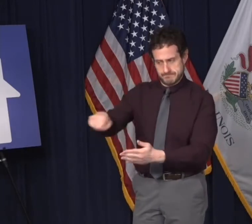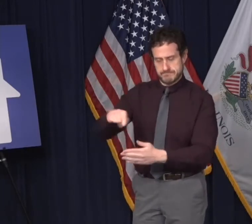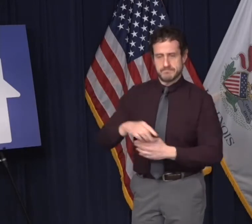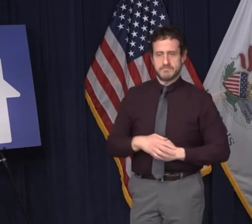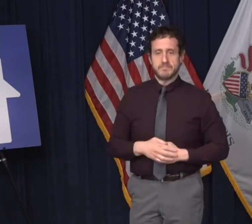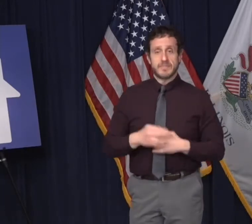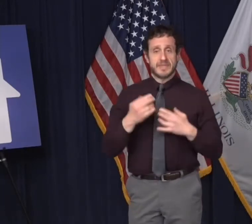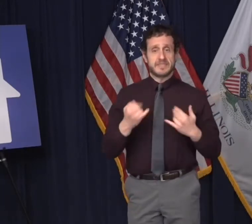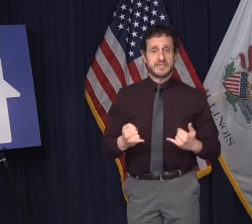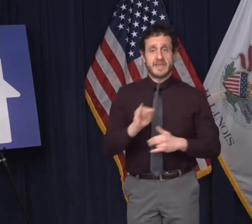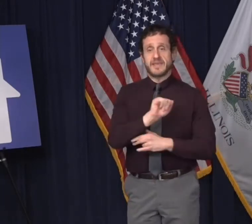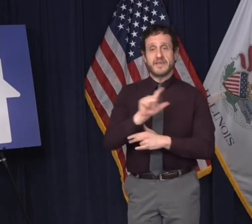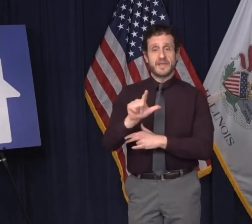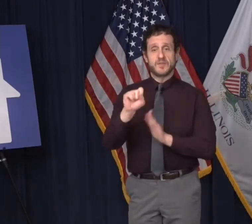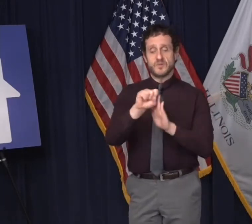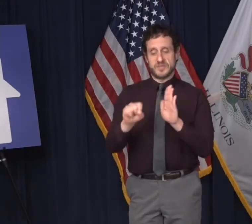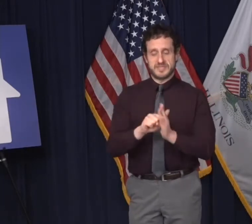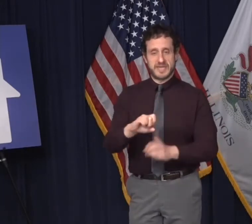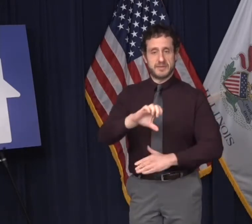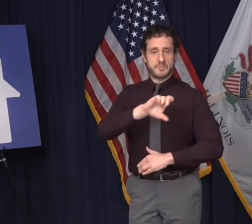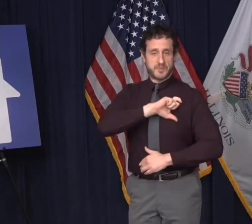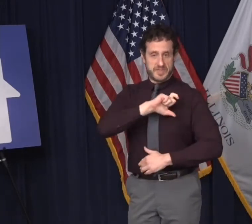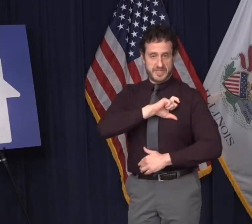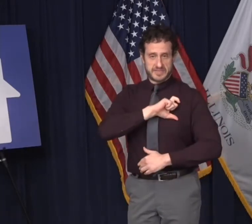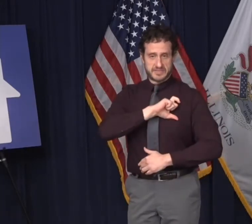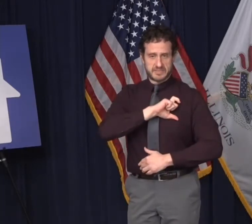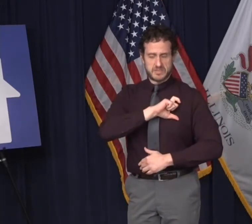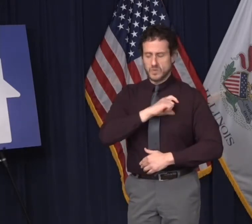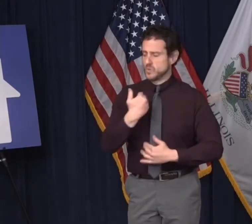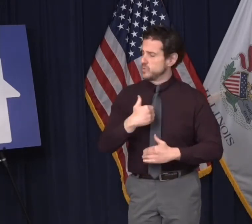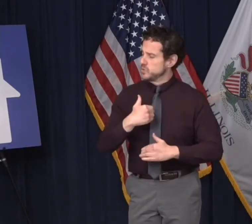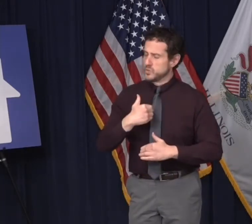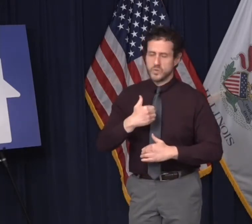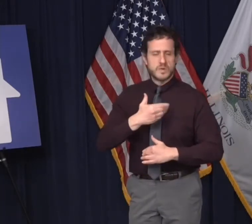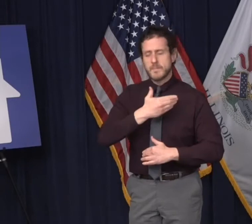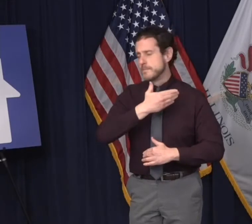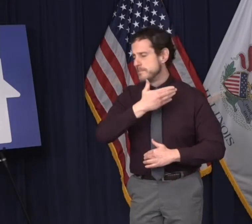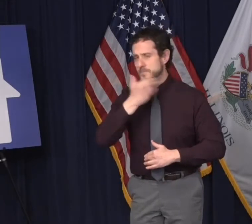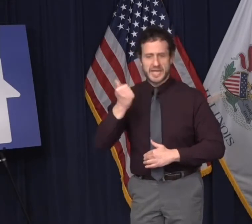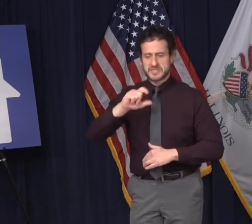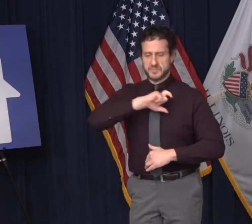EXTRAORDINARY GROUP OF PEOPLE. TODAY THE ILLINOIS STATE POLICE